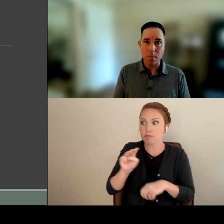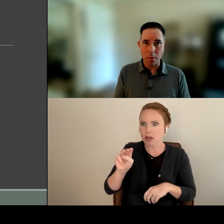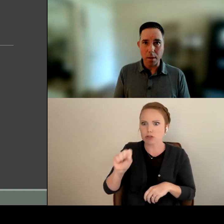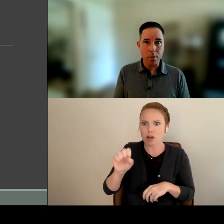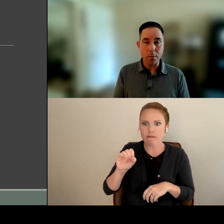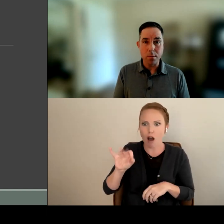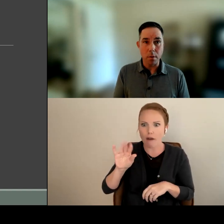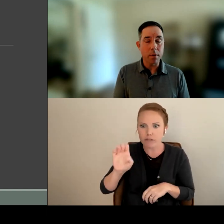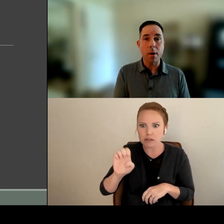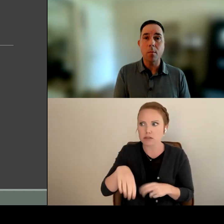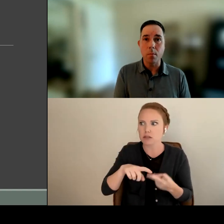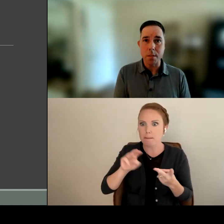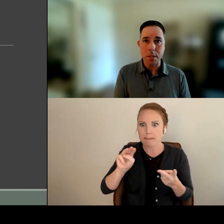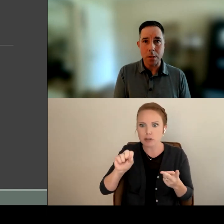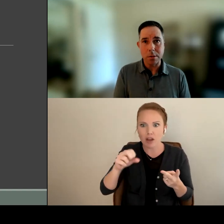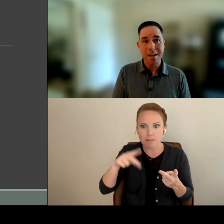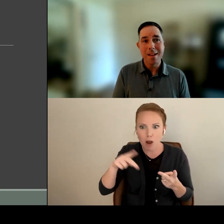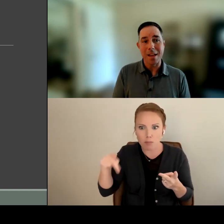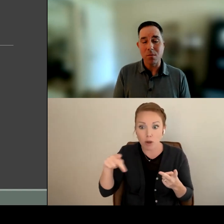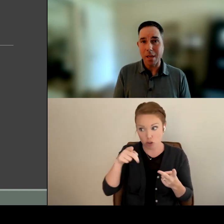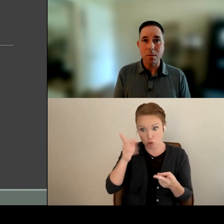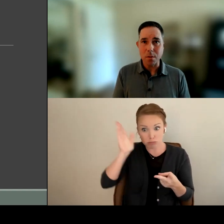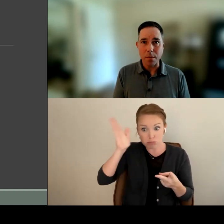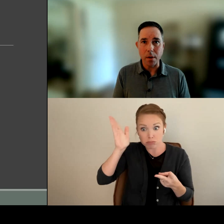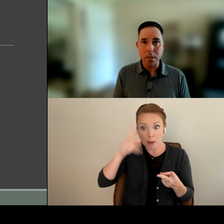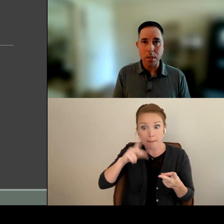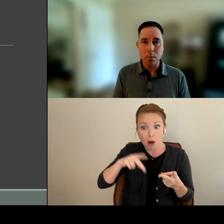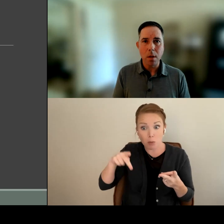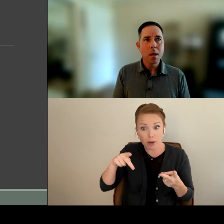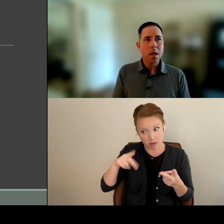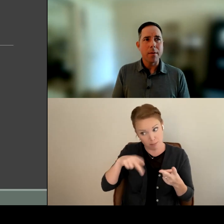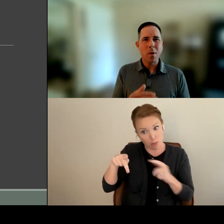PowerPoint if you're delivering a PowerPoint presentation, can you make them so that they are accessible.